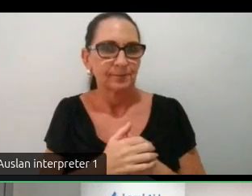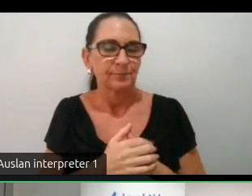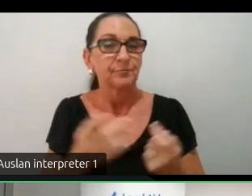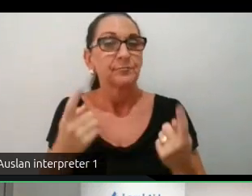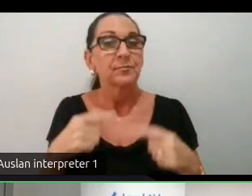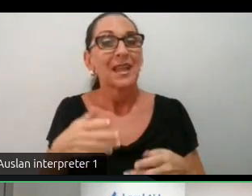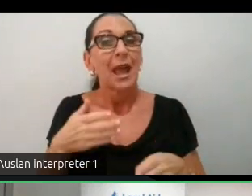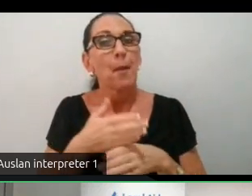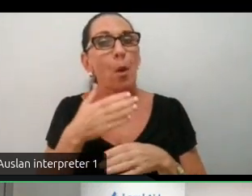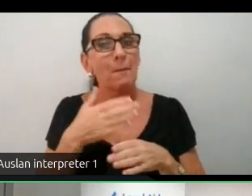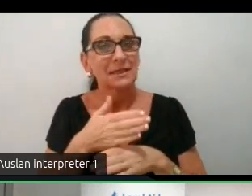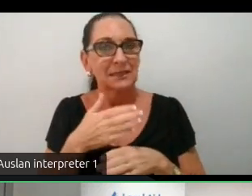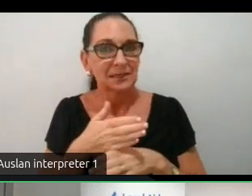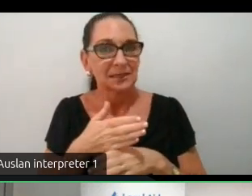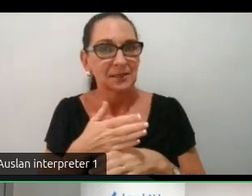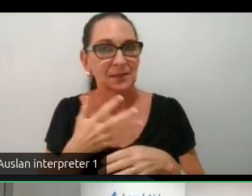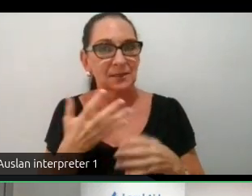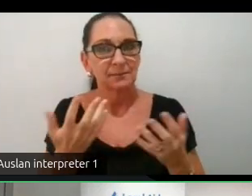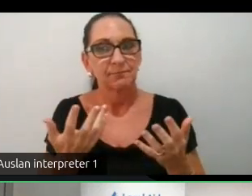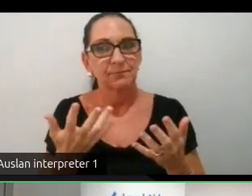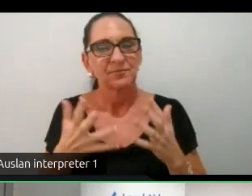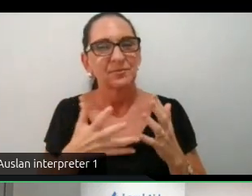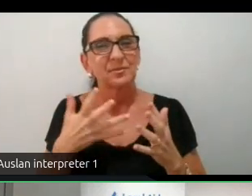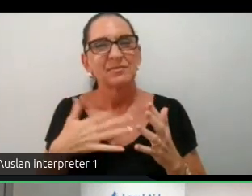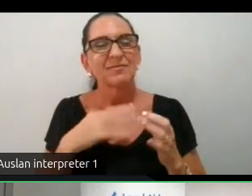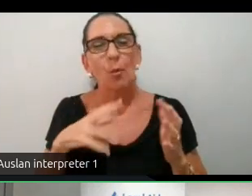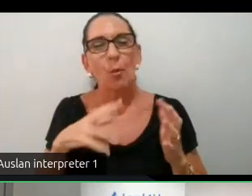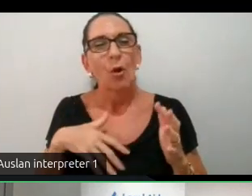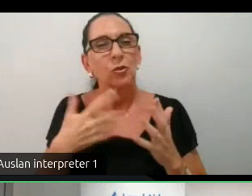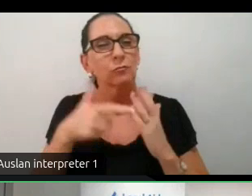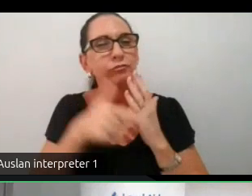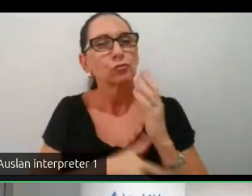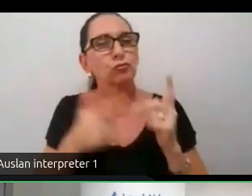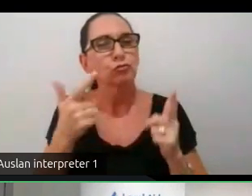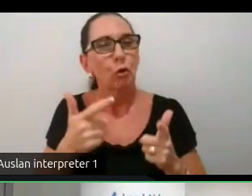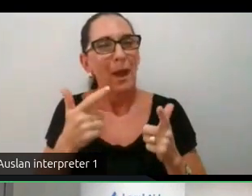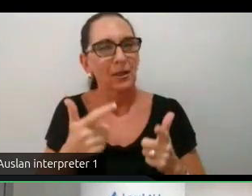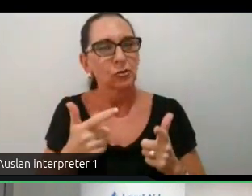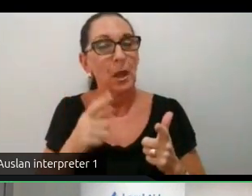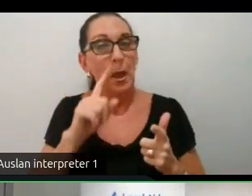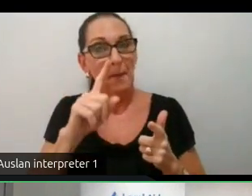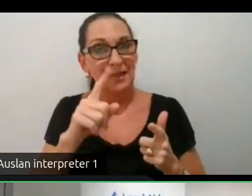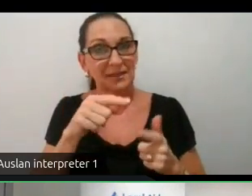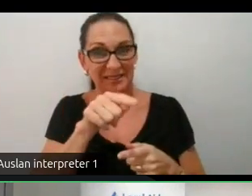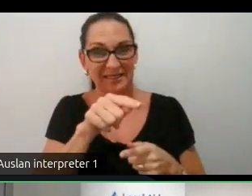another good one. I don't propose to go too much into depth about that. But part of what's caused